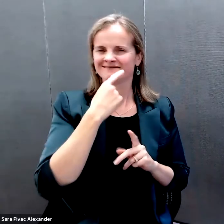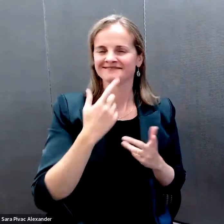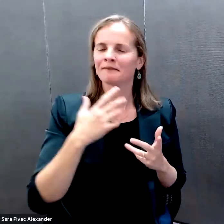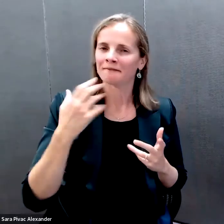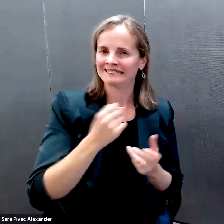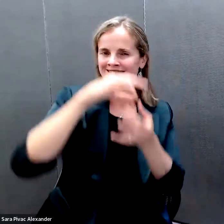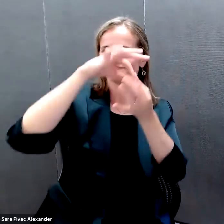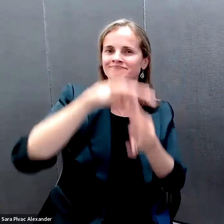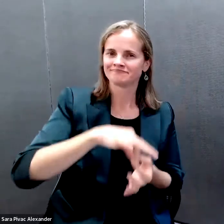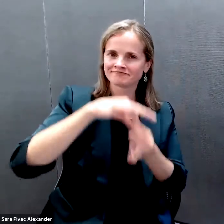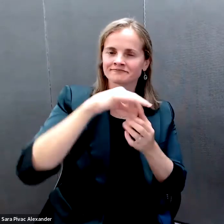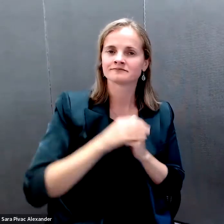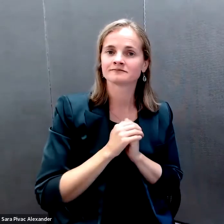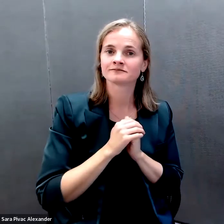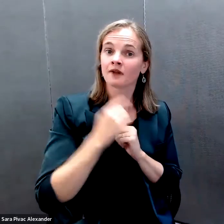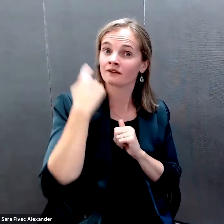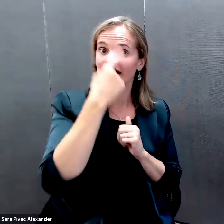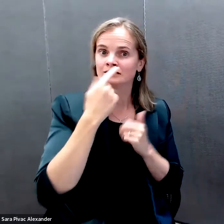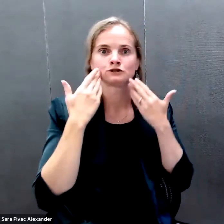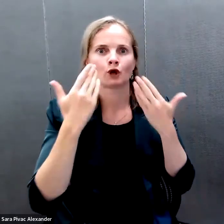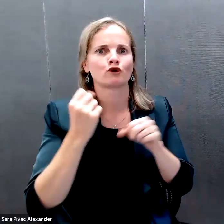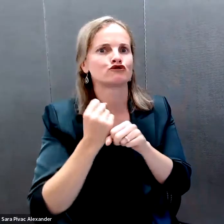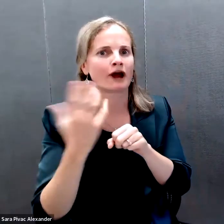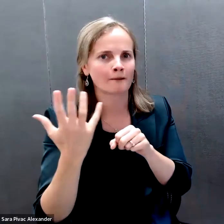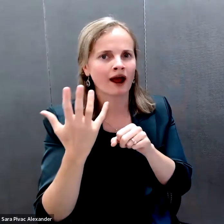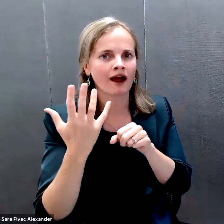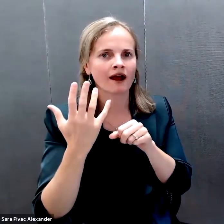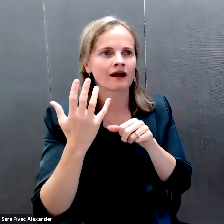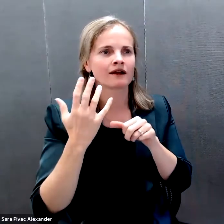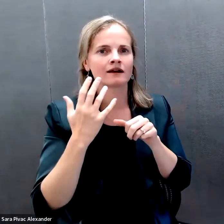and if you sign without the face involved it's very dry